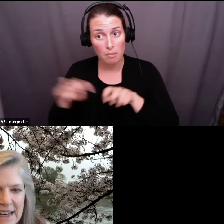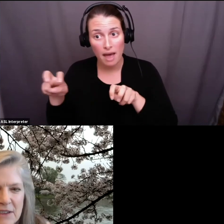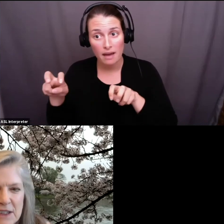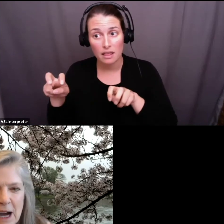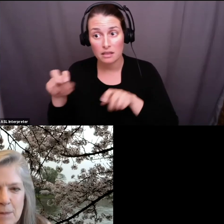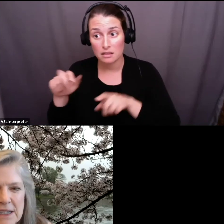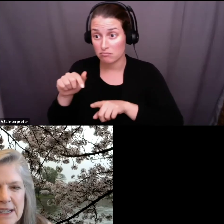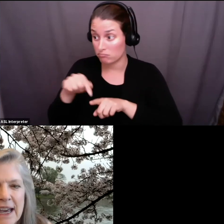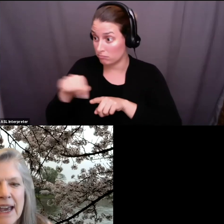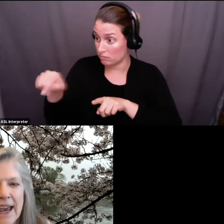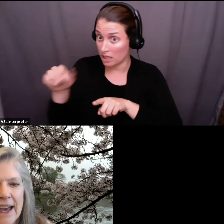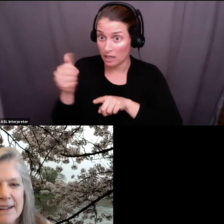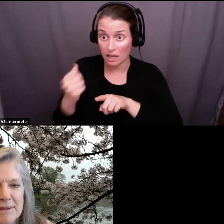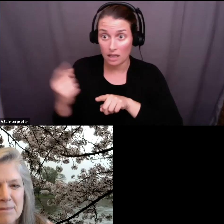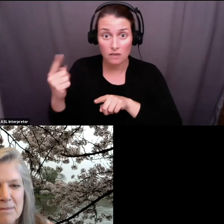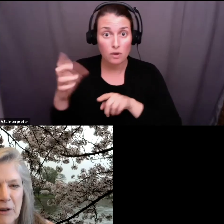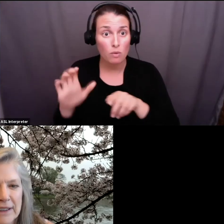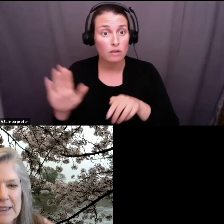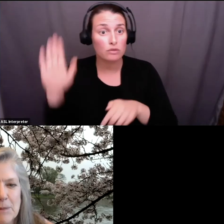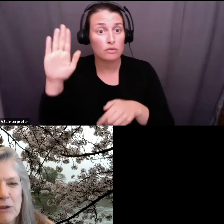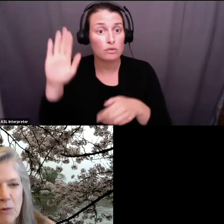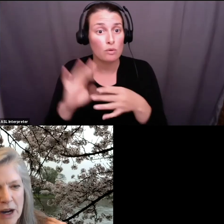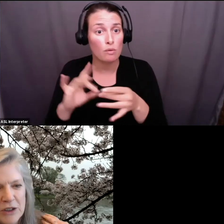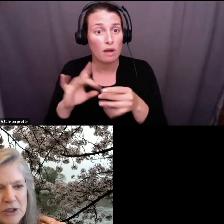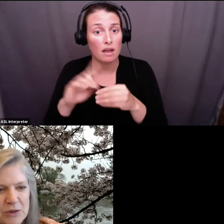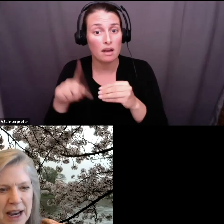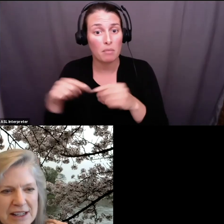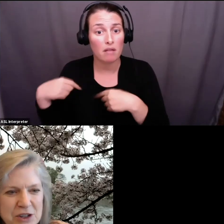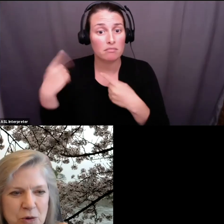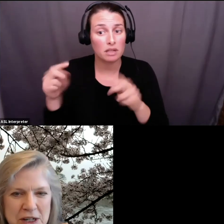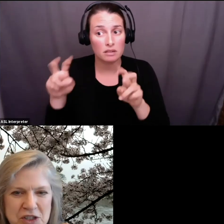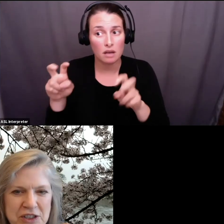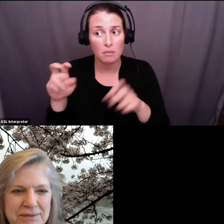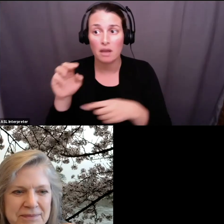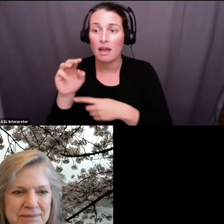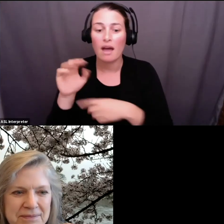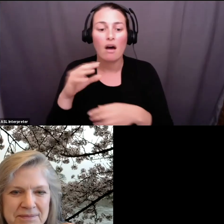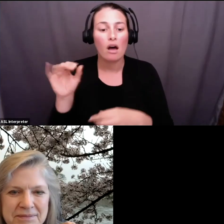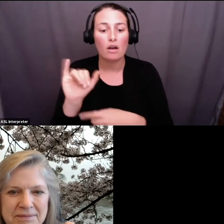any of the topics? And, Mary Elizabeth, why don’t you ask your question?